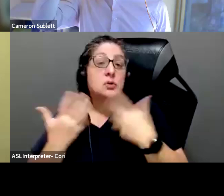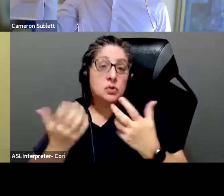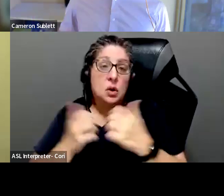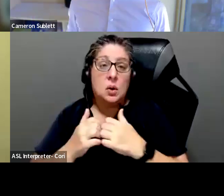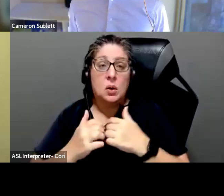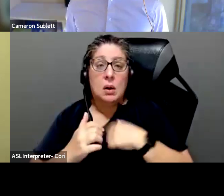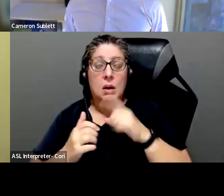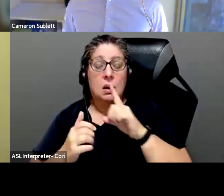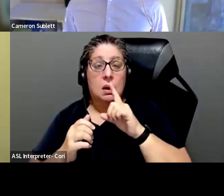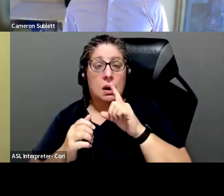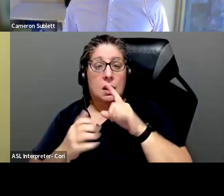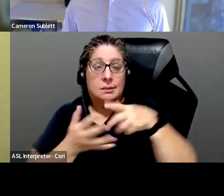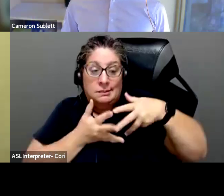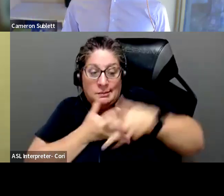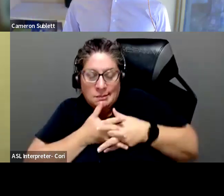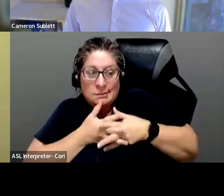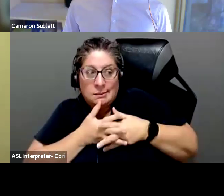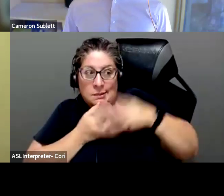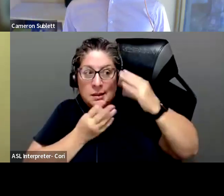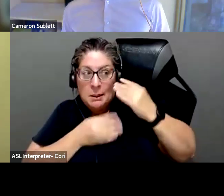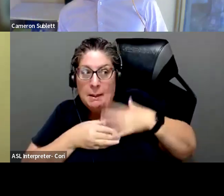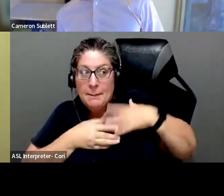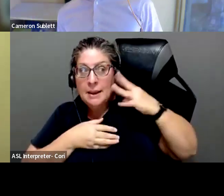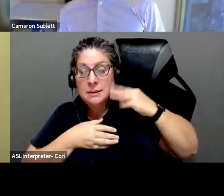was sure to make those in and reflect on my own experience growing up.